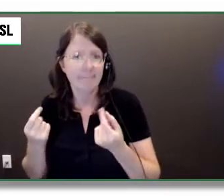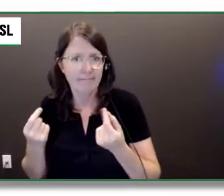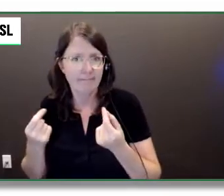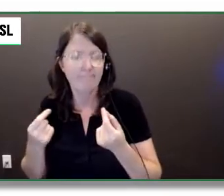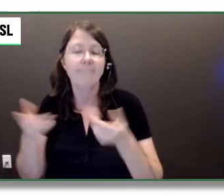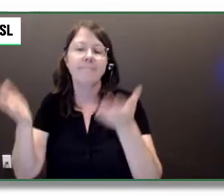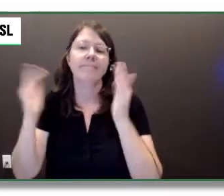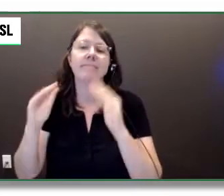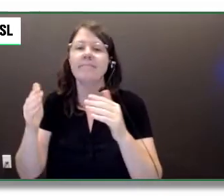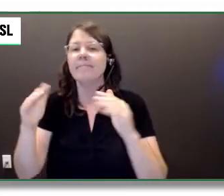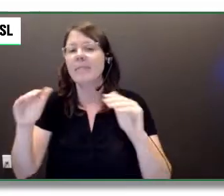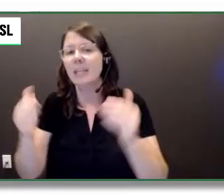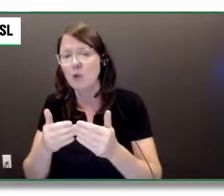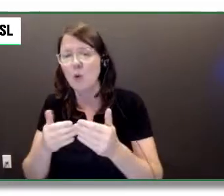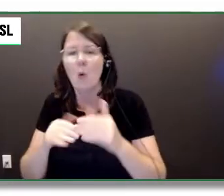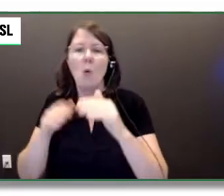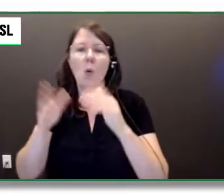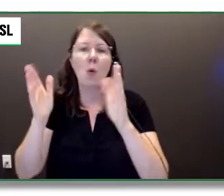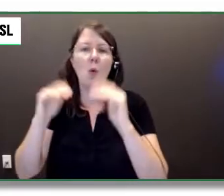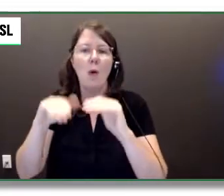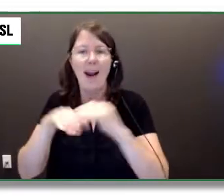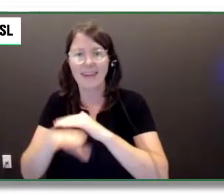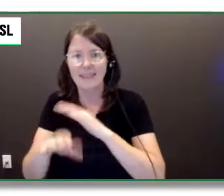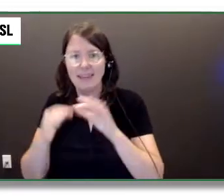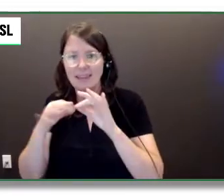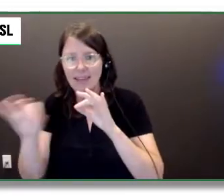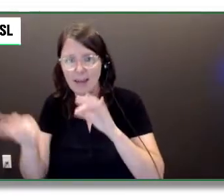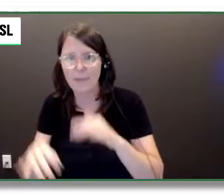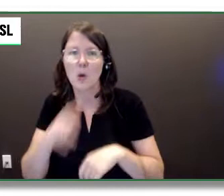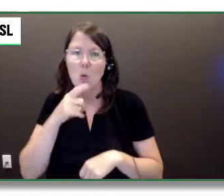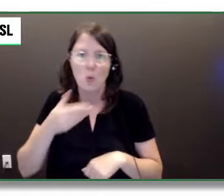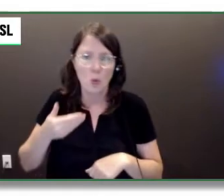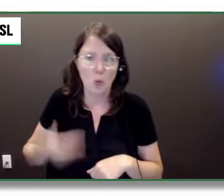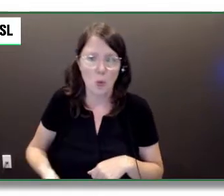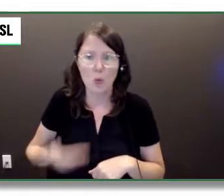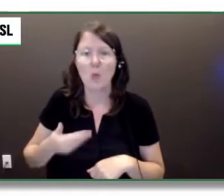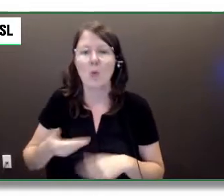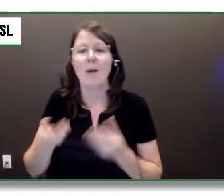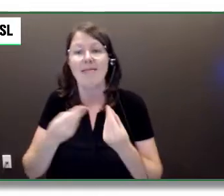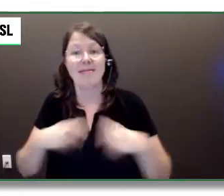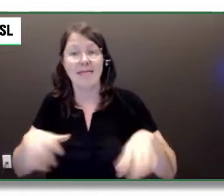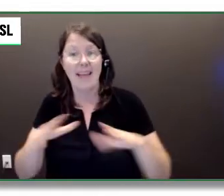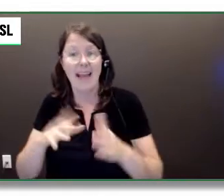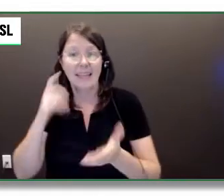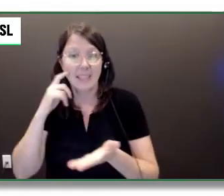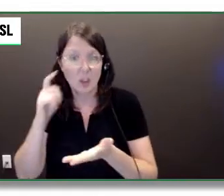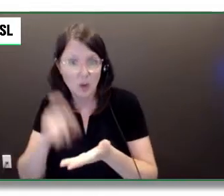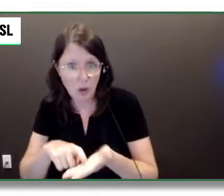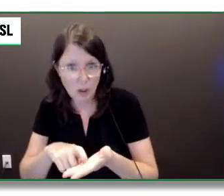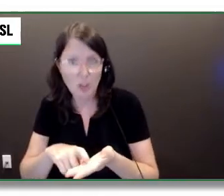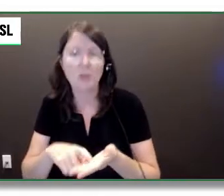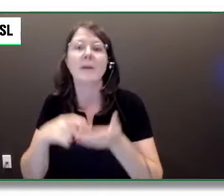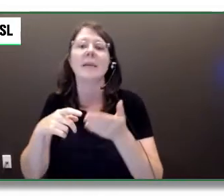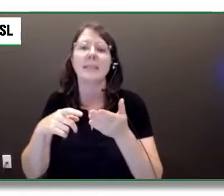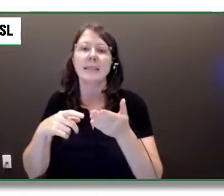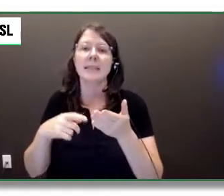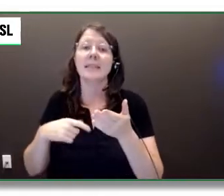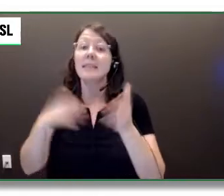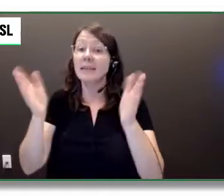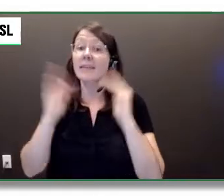will talk about who I am and give the land acknowledgement. I'm then going to briefly talk about two important frameworks for talking about virtual